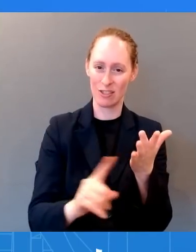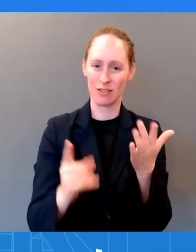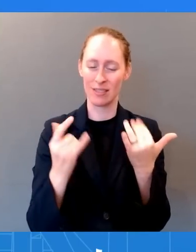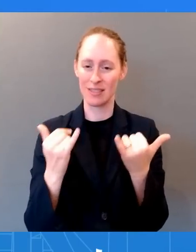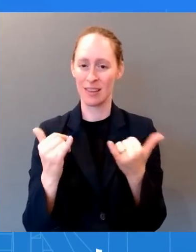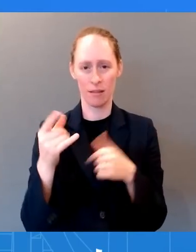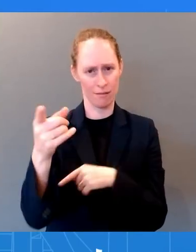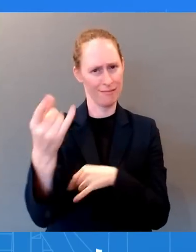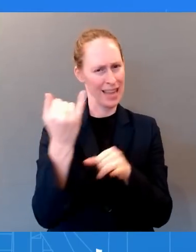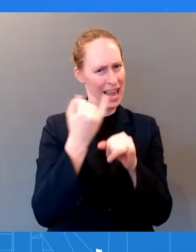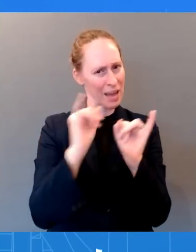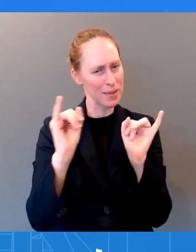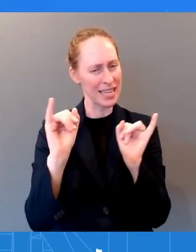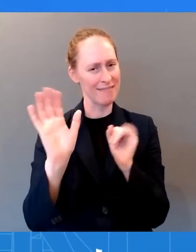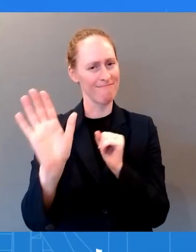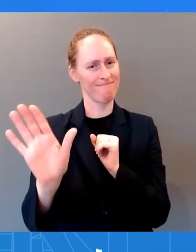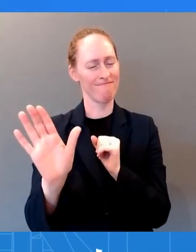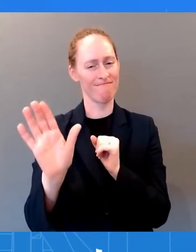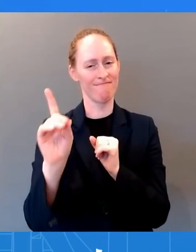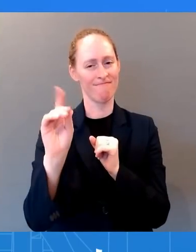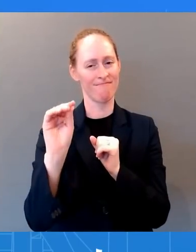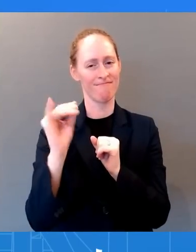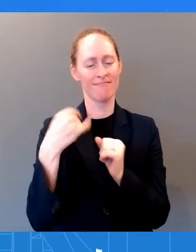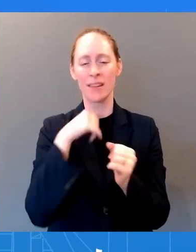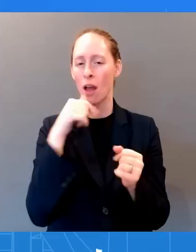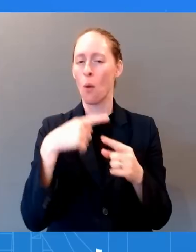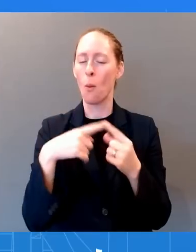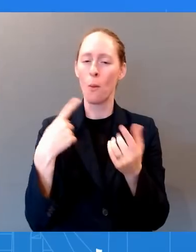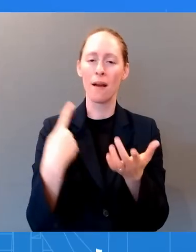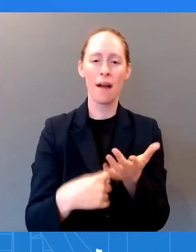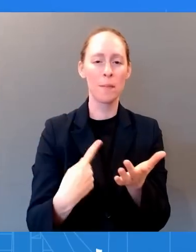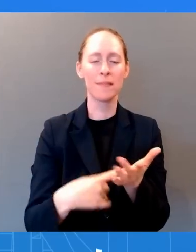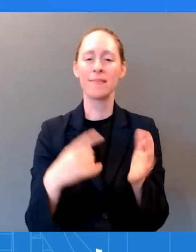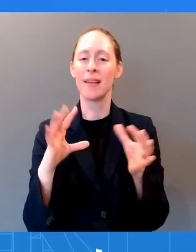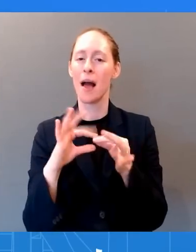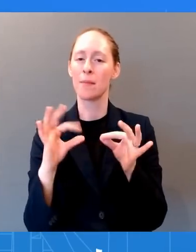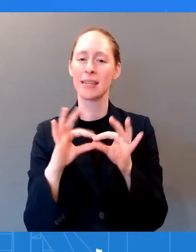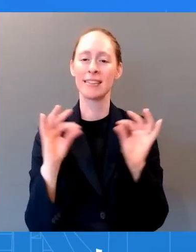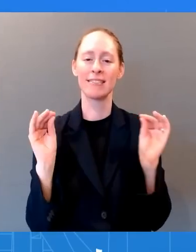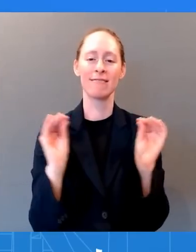We're just not going to comment. And we have not been briefed on that. I cannot get into hypotheticals.